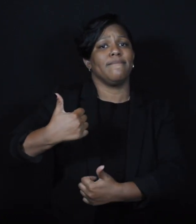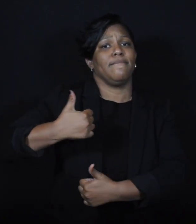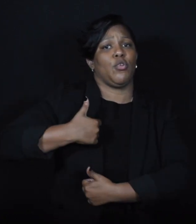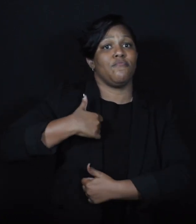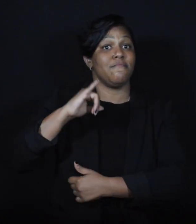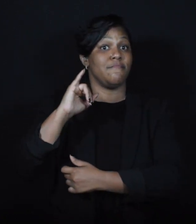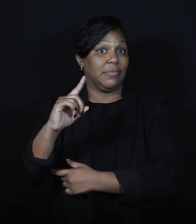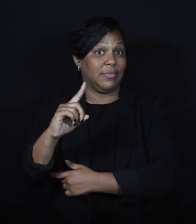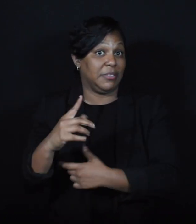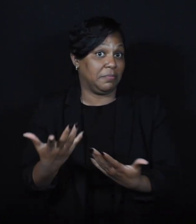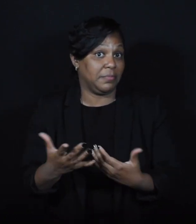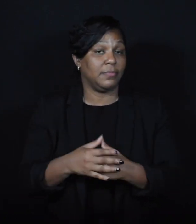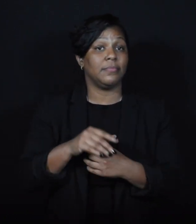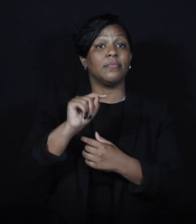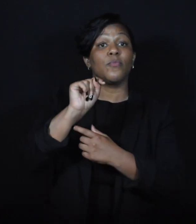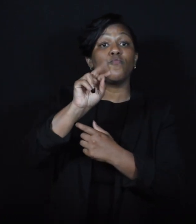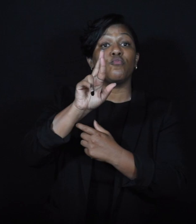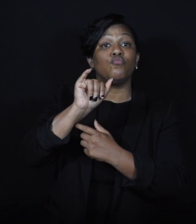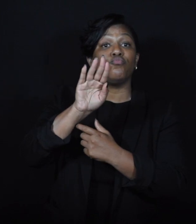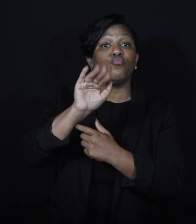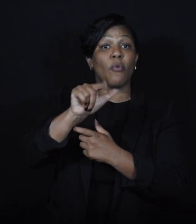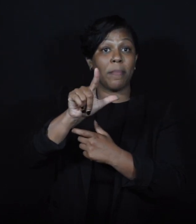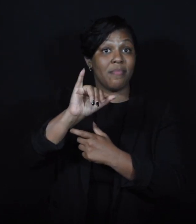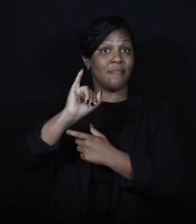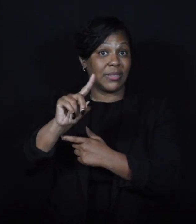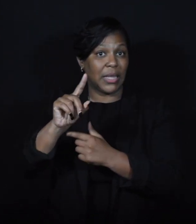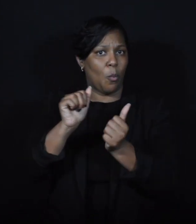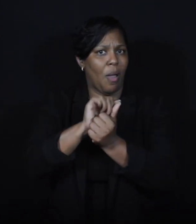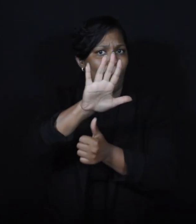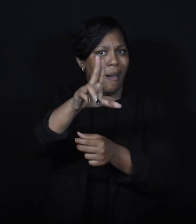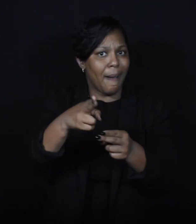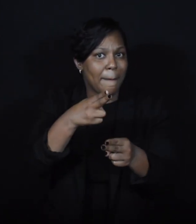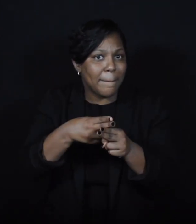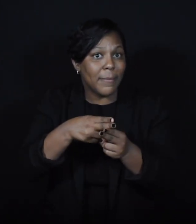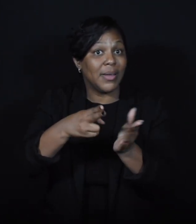a Tribal ID with name, signature, and photo;